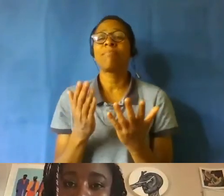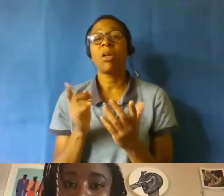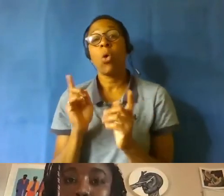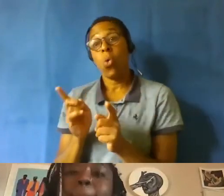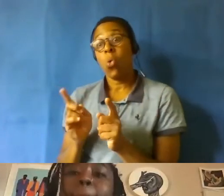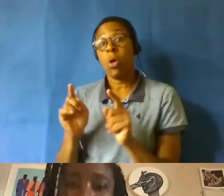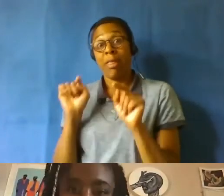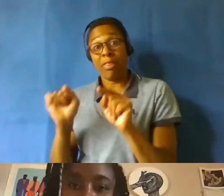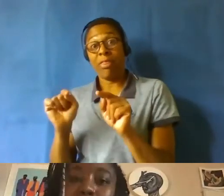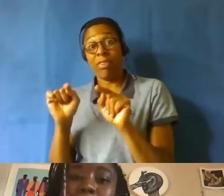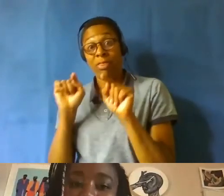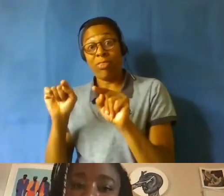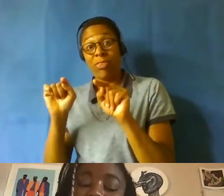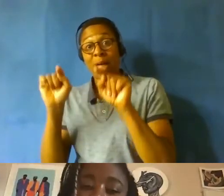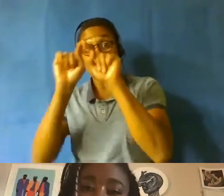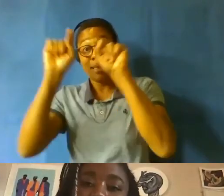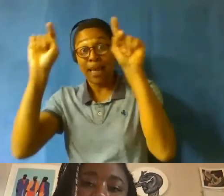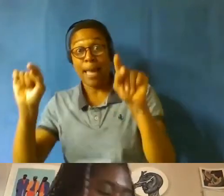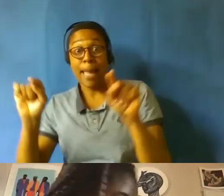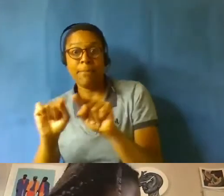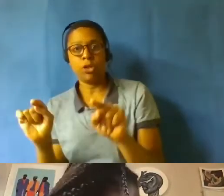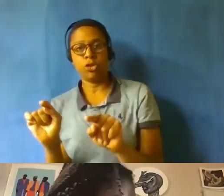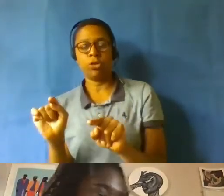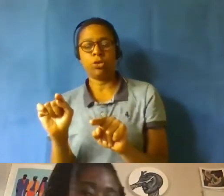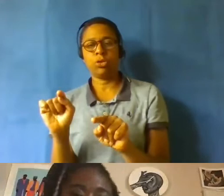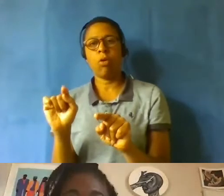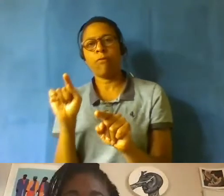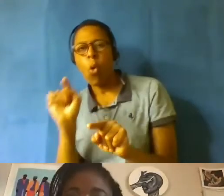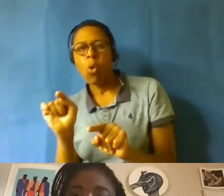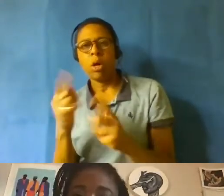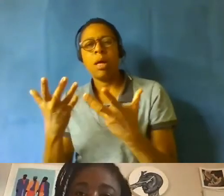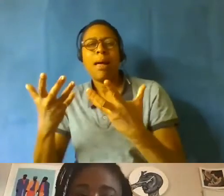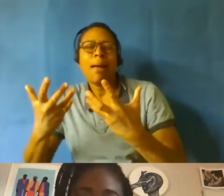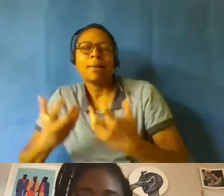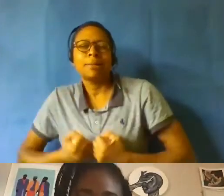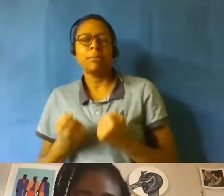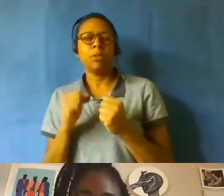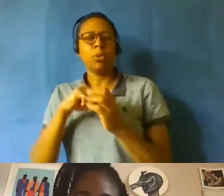is either the idea of like an acceptable language or the neurotypical language